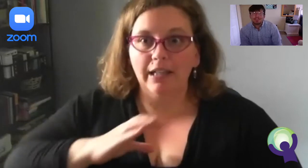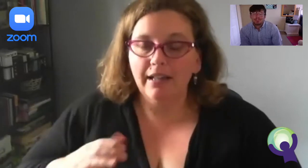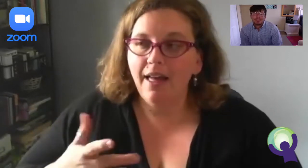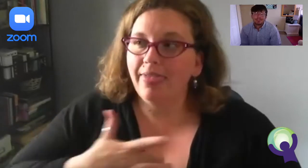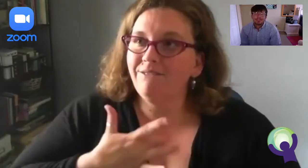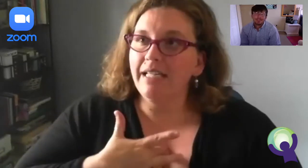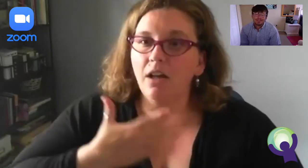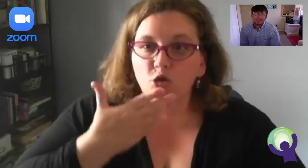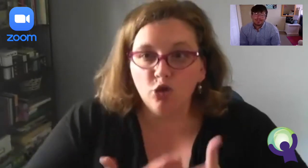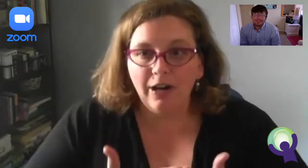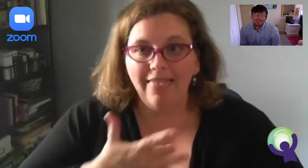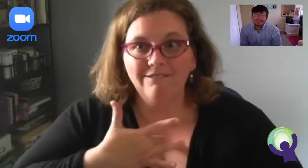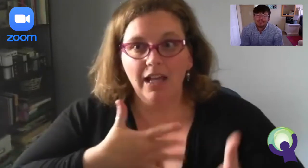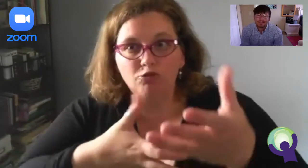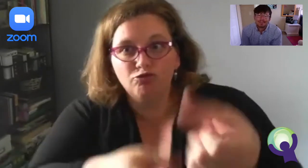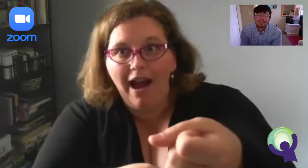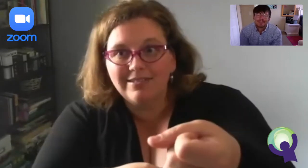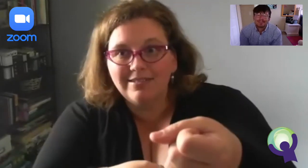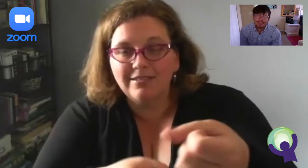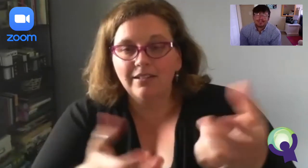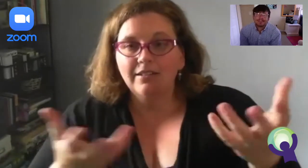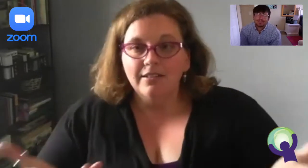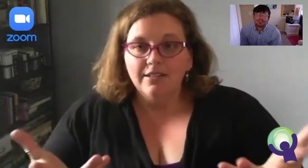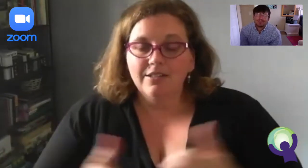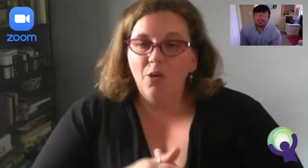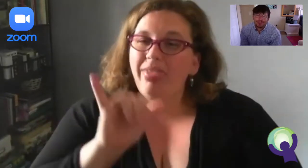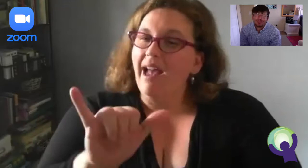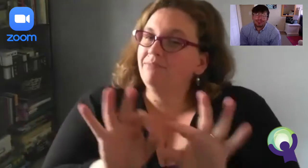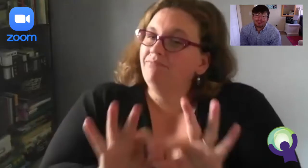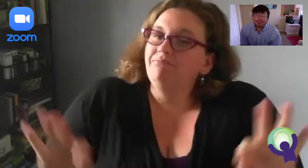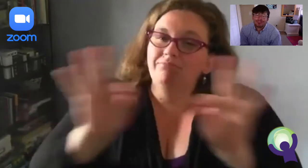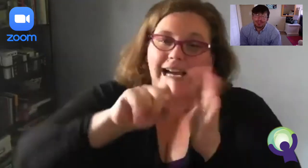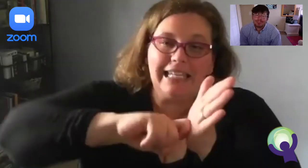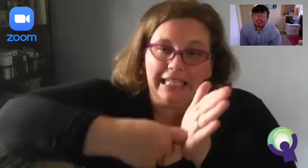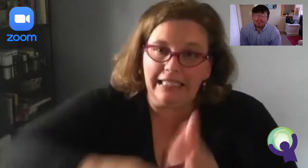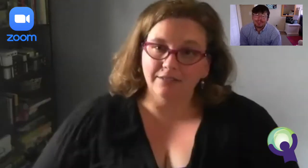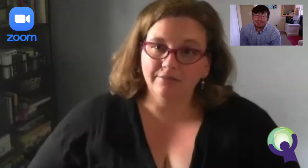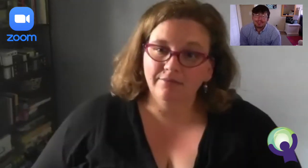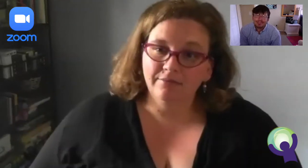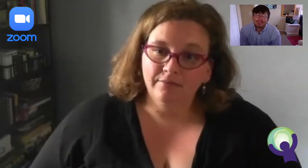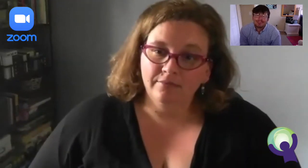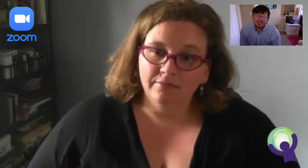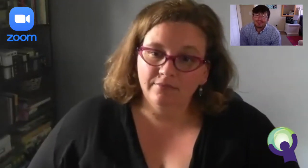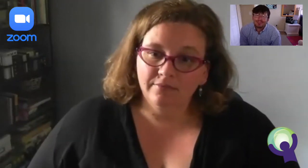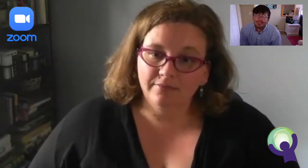You can feel so much better about yourself and i think you can really build their trust too.